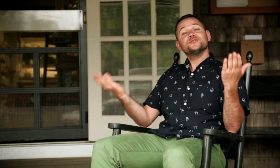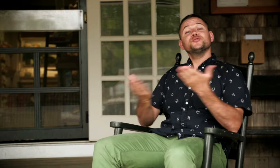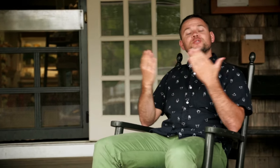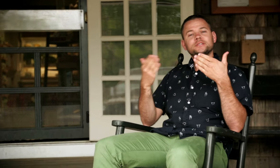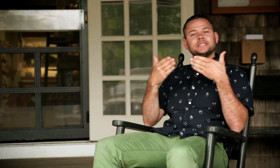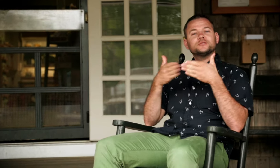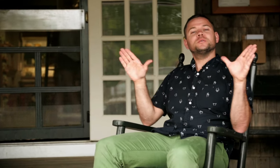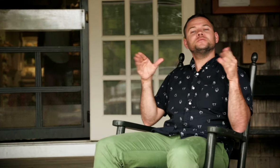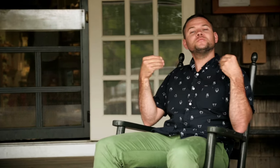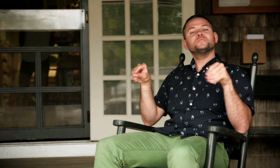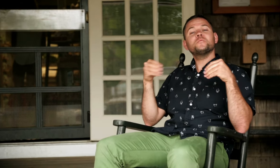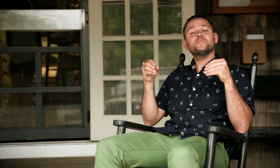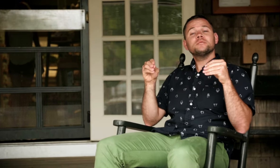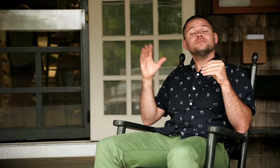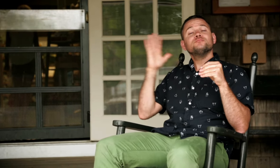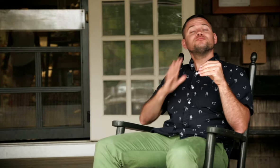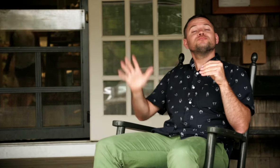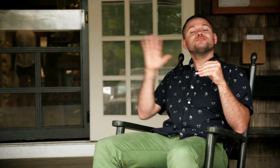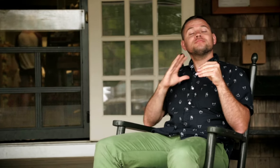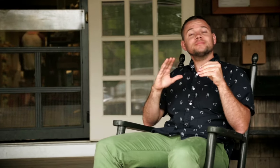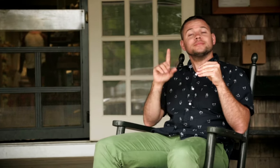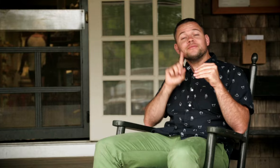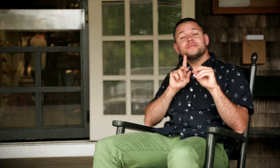We're here at the general store. Back in the day,